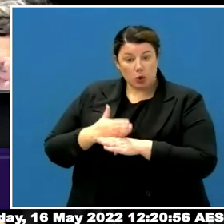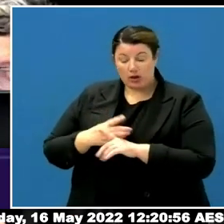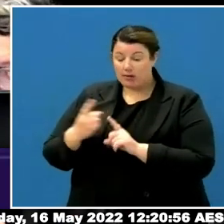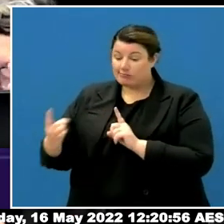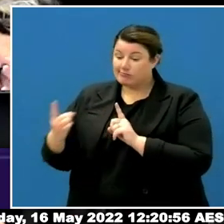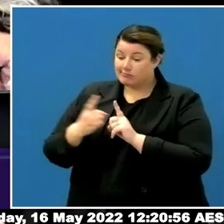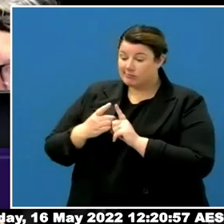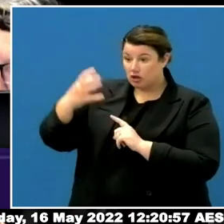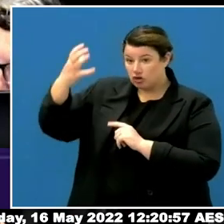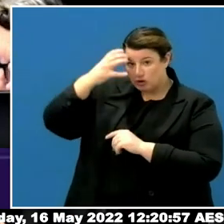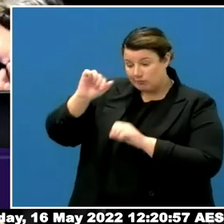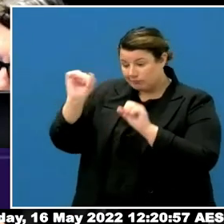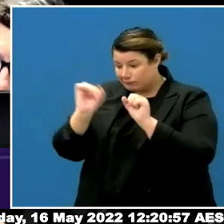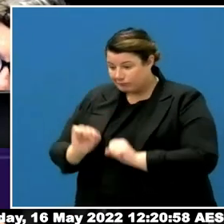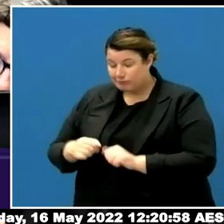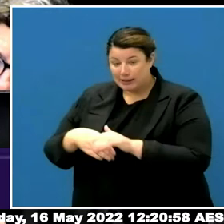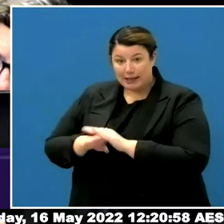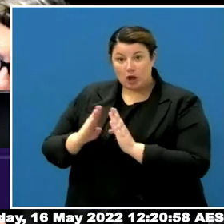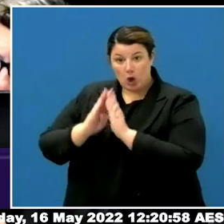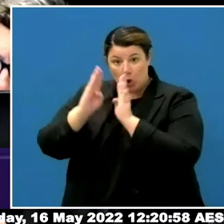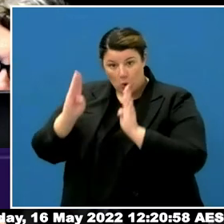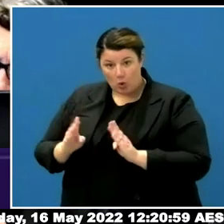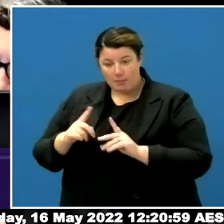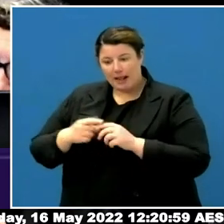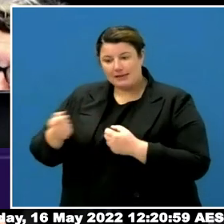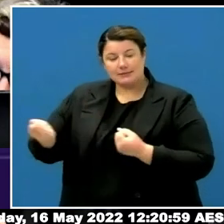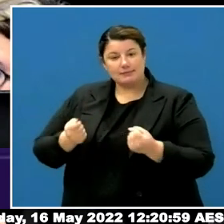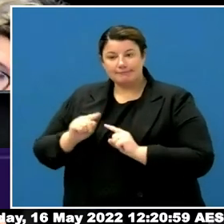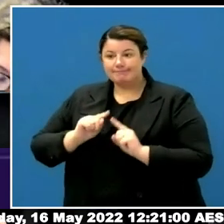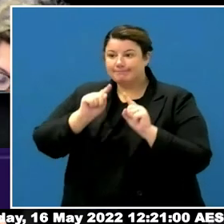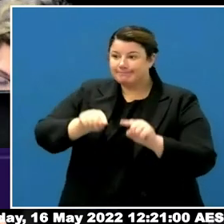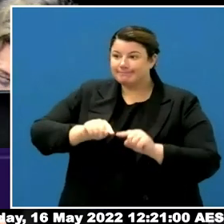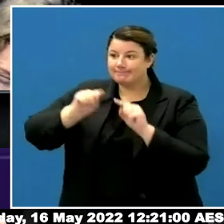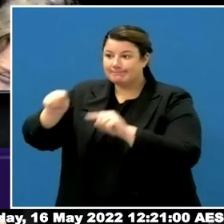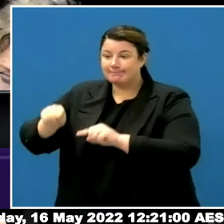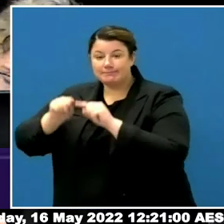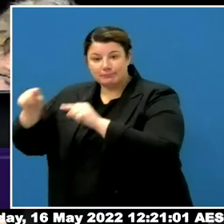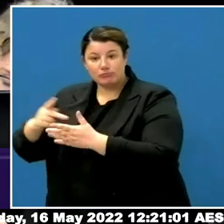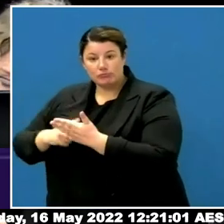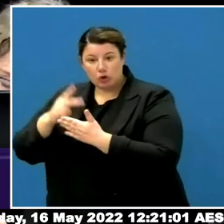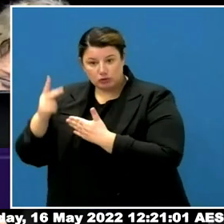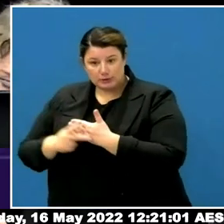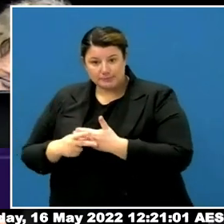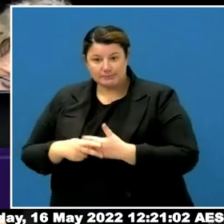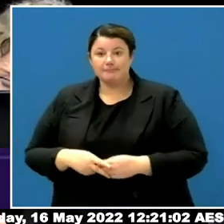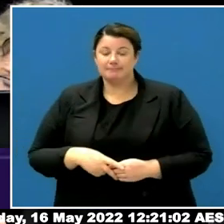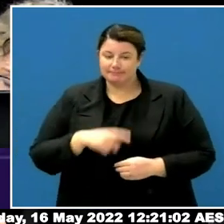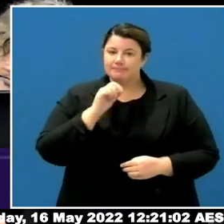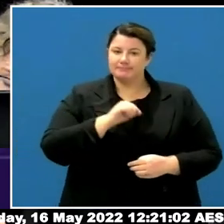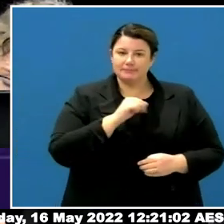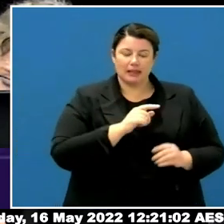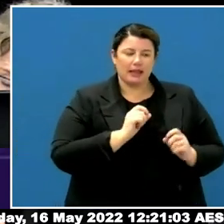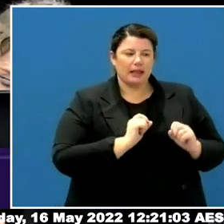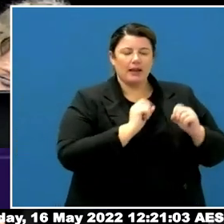Yes, he did. MR FOGARTY: And also transported Jason? Yes, and was with him during the day for the day program. As part of the day program.